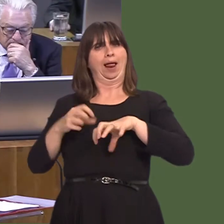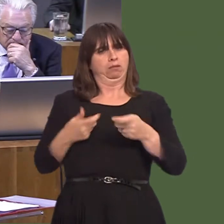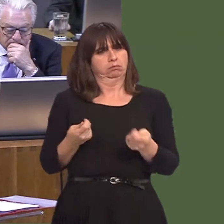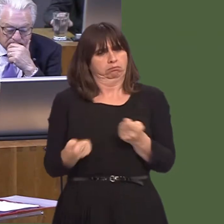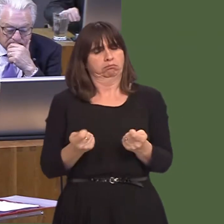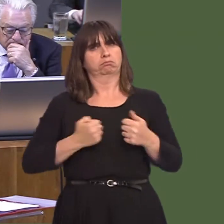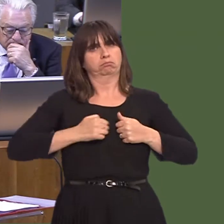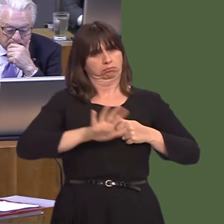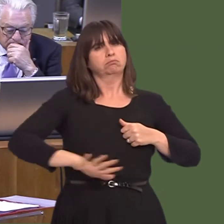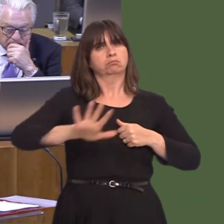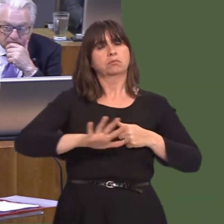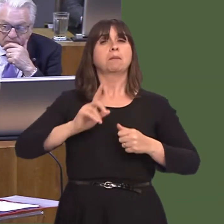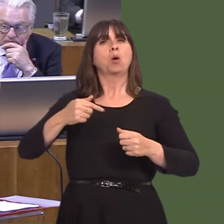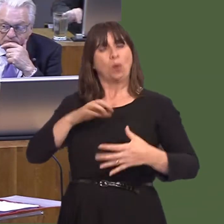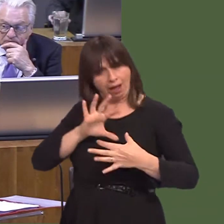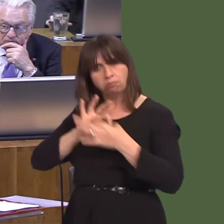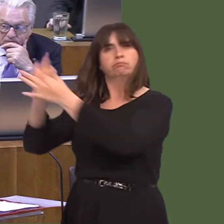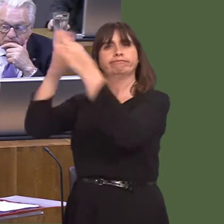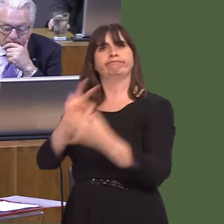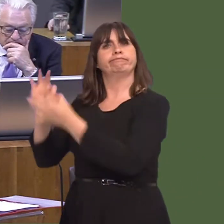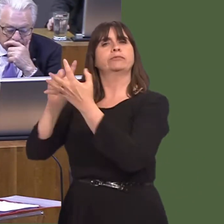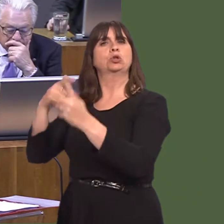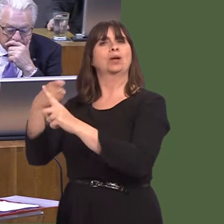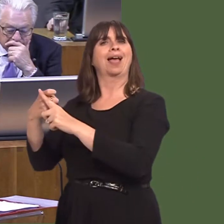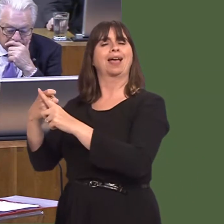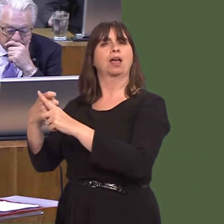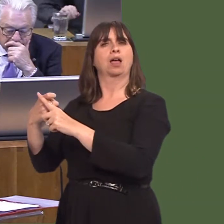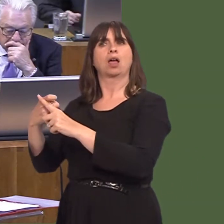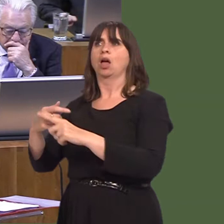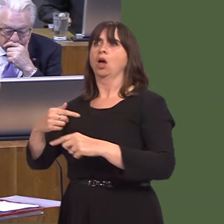part of the social union of the UK that provides so many benefits to so many of our people.